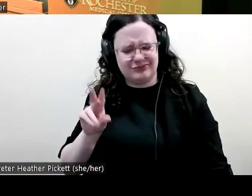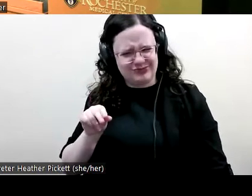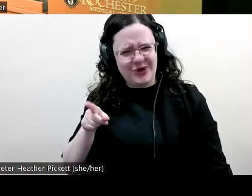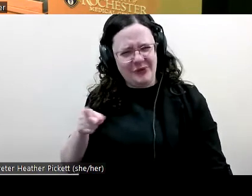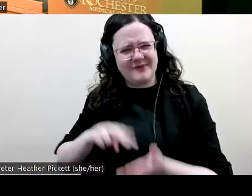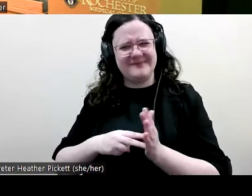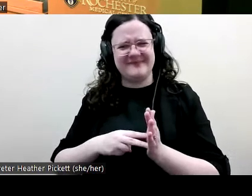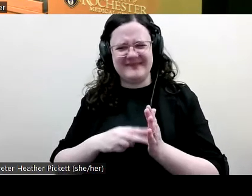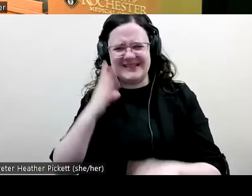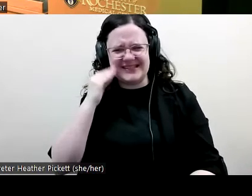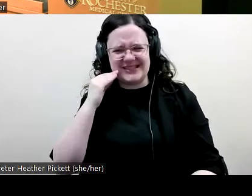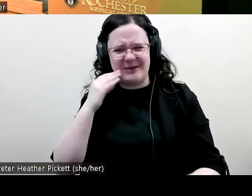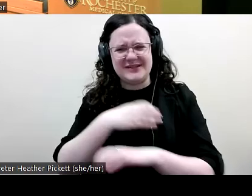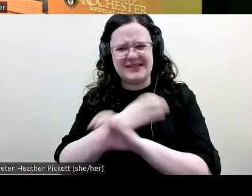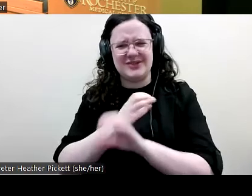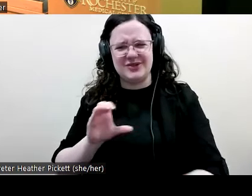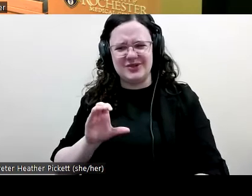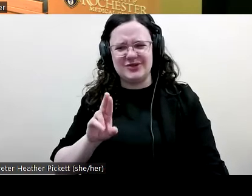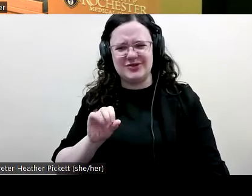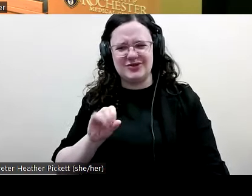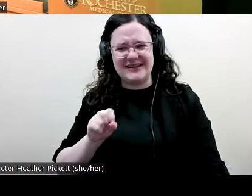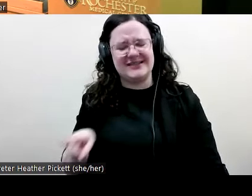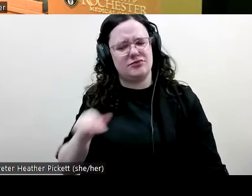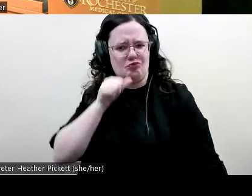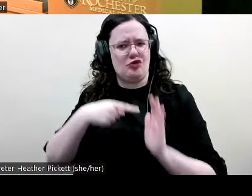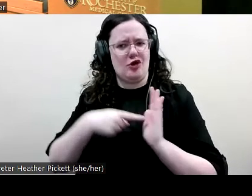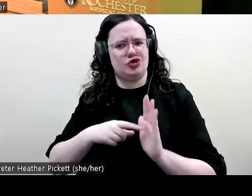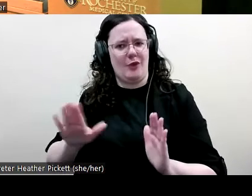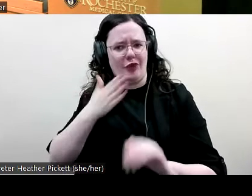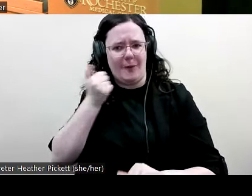not show your best side right because you're in crisis but we have to remember that when we have